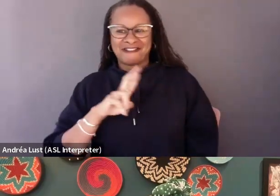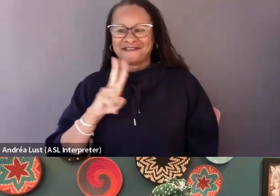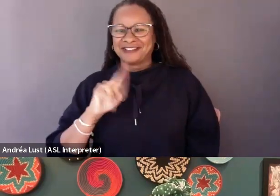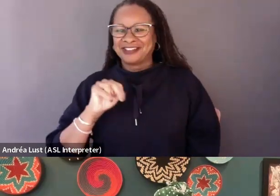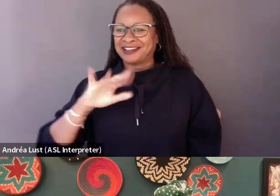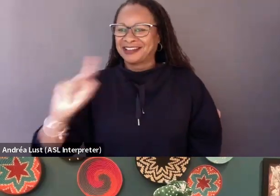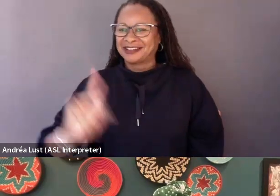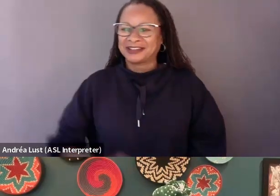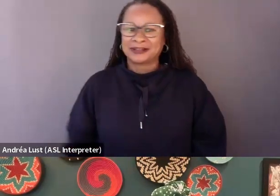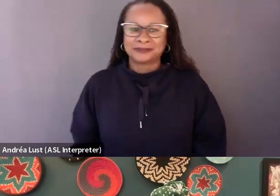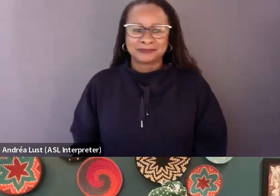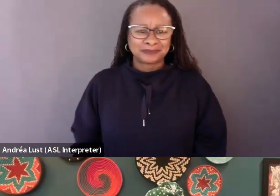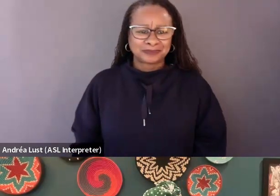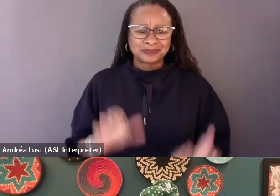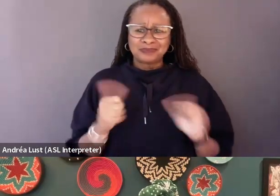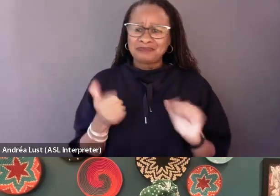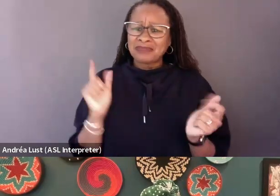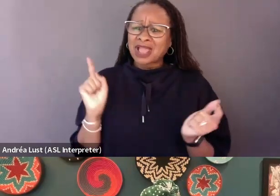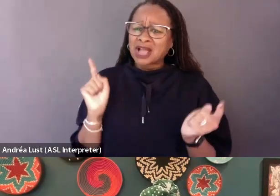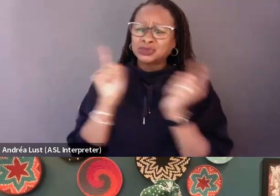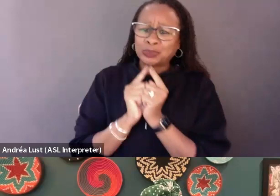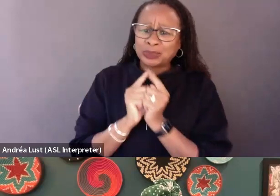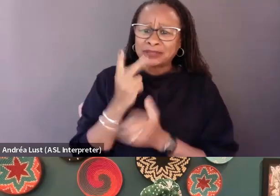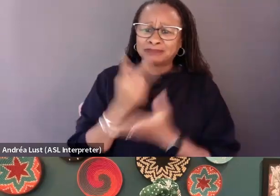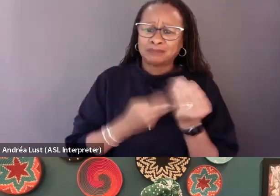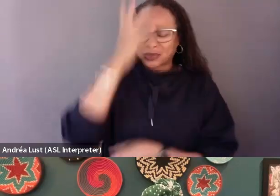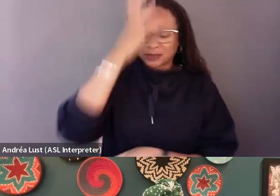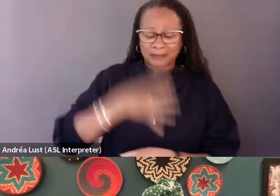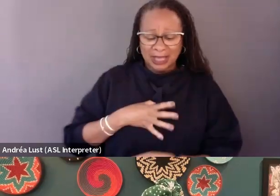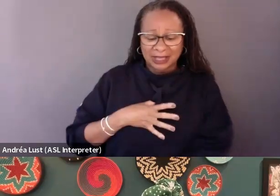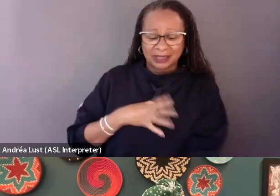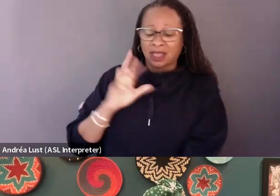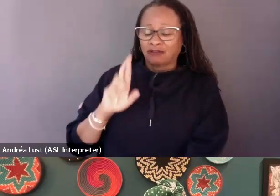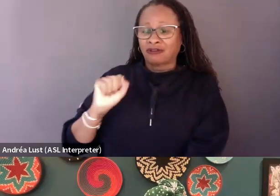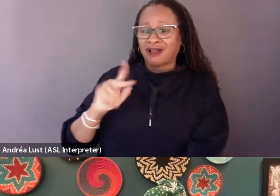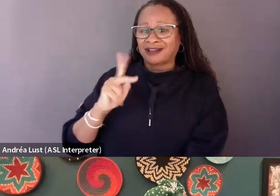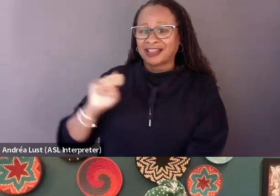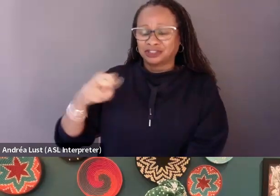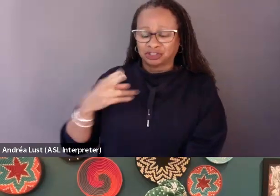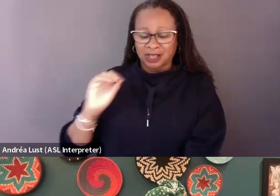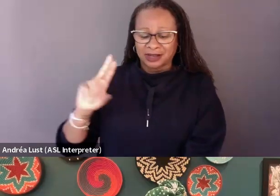How did you meet Rakesh and Ganesh, your two protagonists of this story?